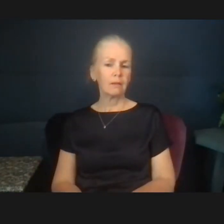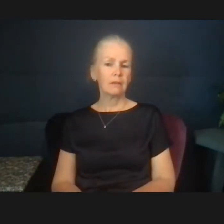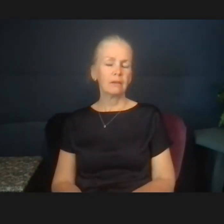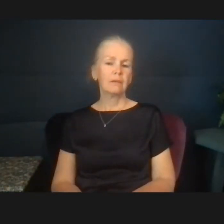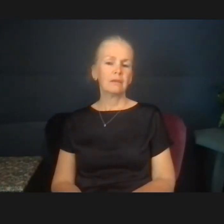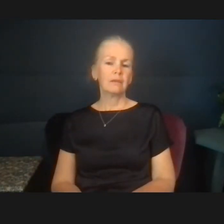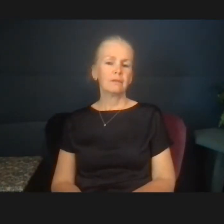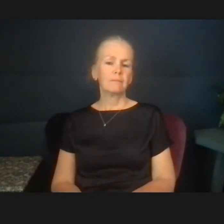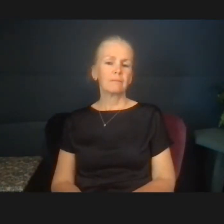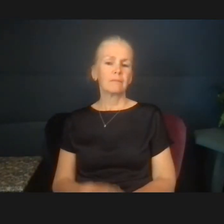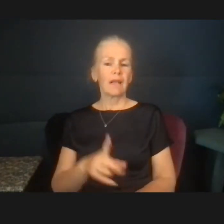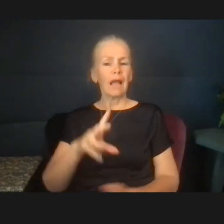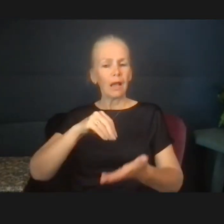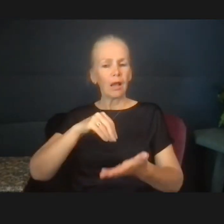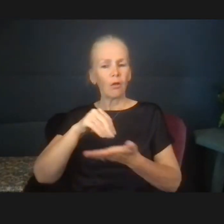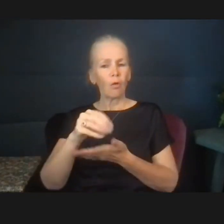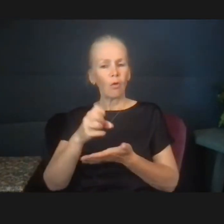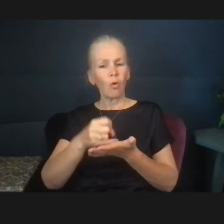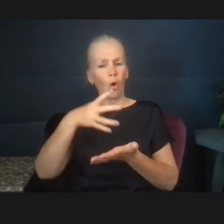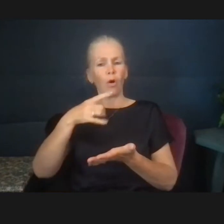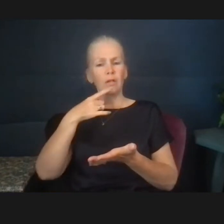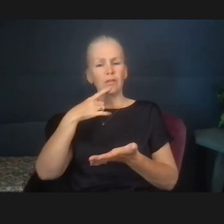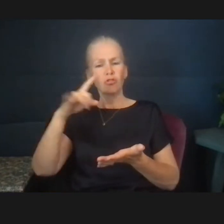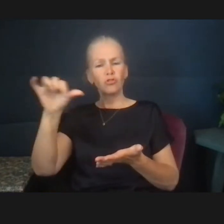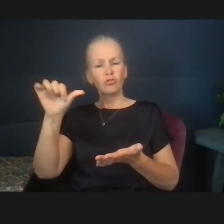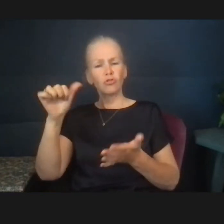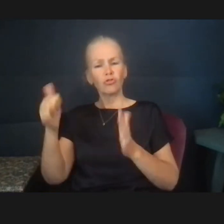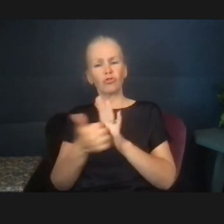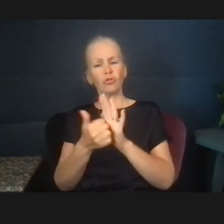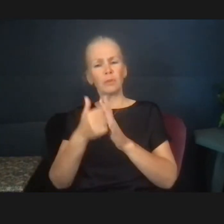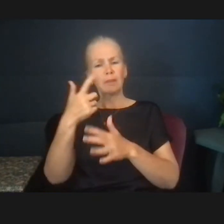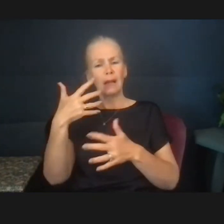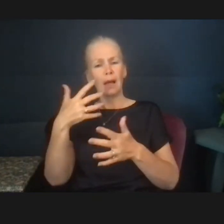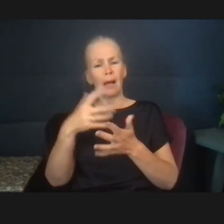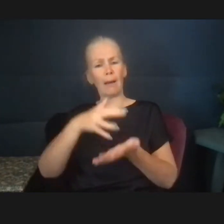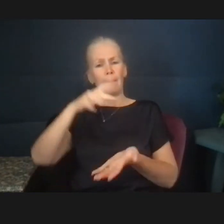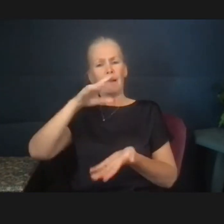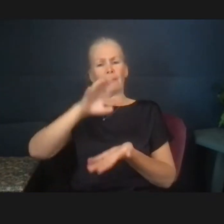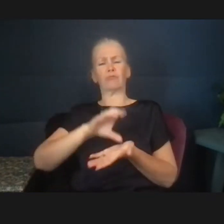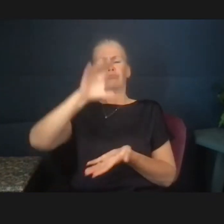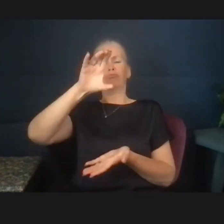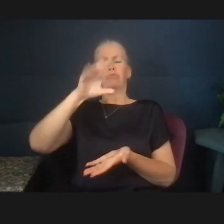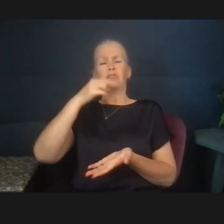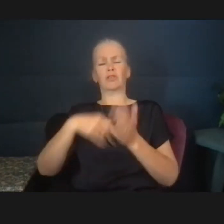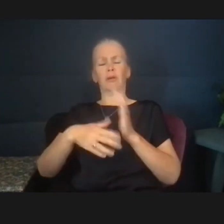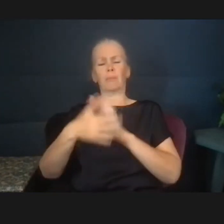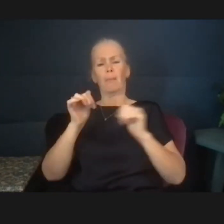It costs a ridiculous amount to get to a place where you can be a barrister. You